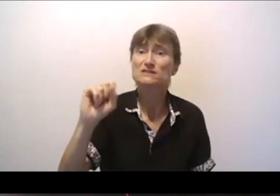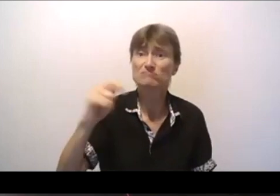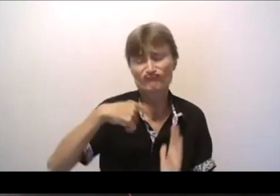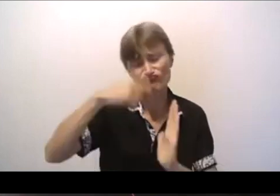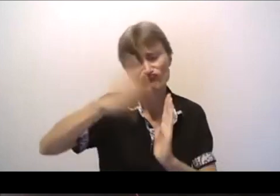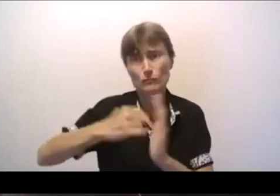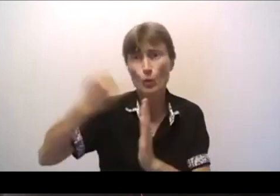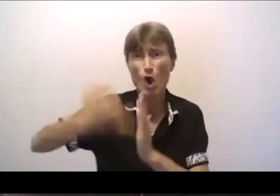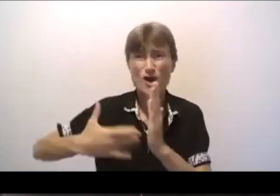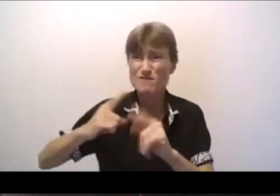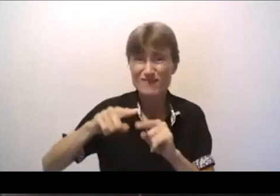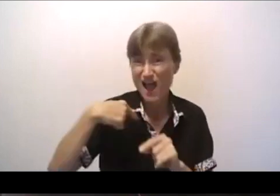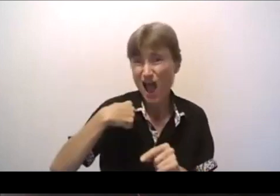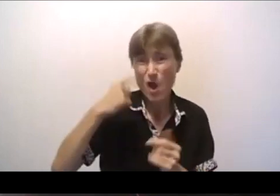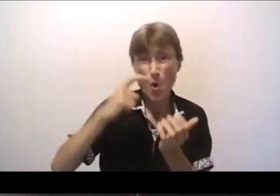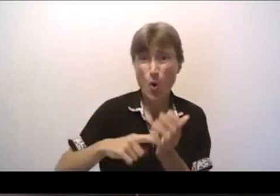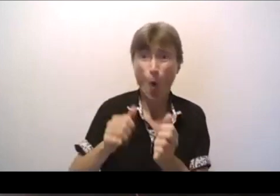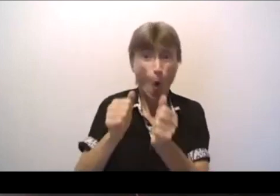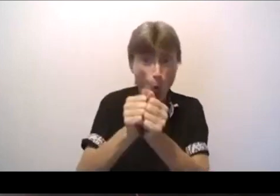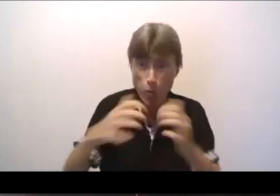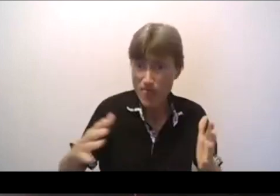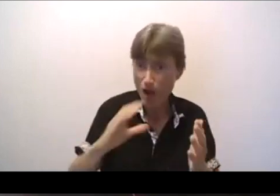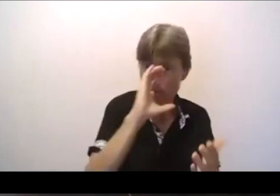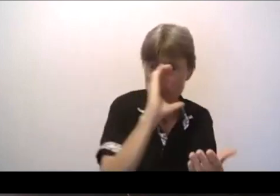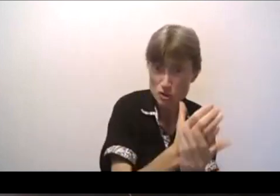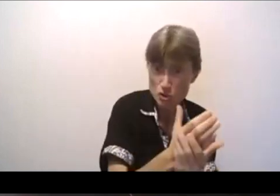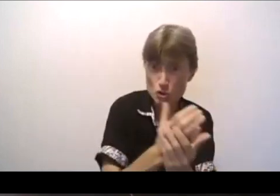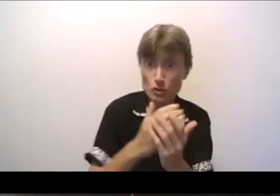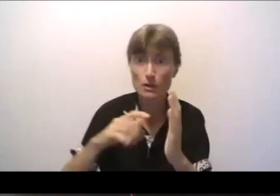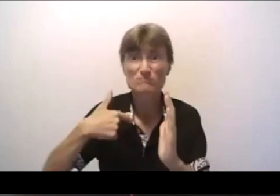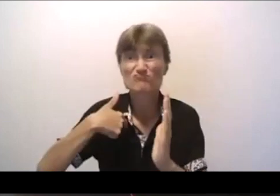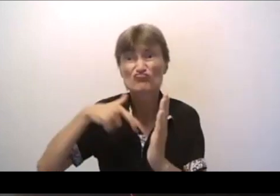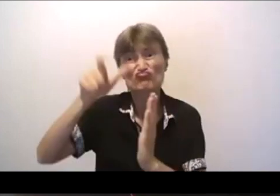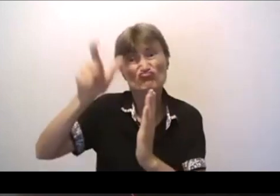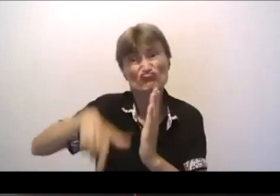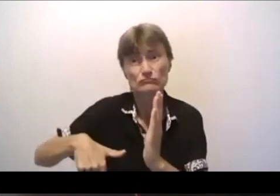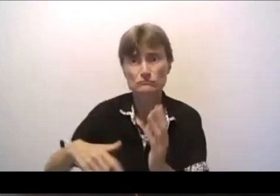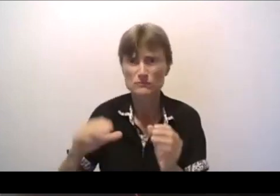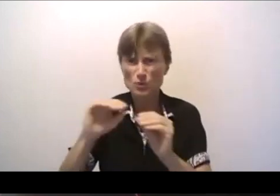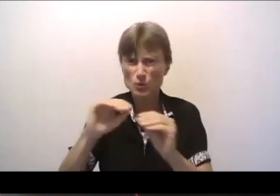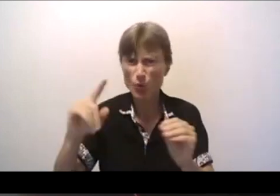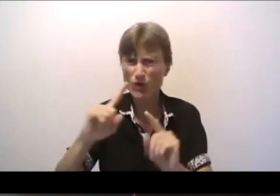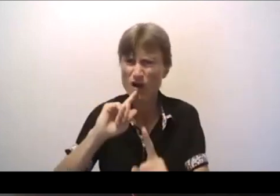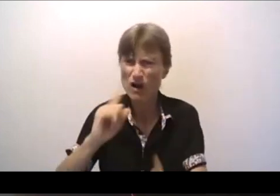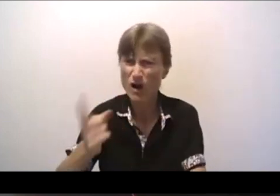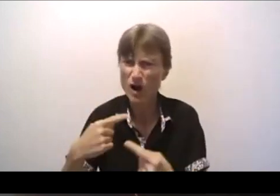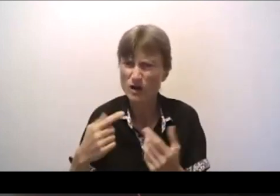to go along with my text i would have almost no no one responding to things and as a columnist very often you may be writing about